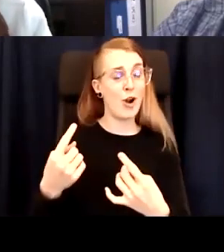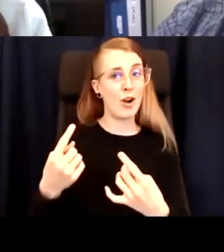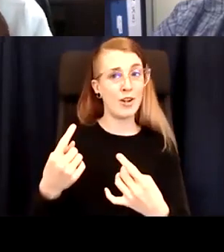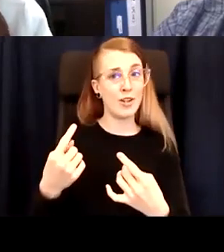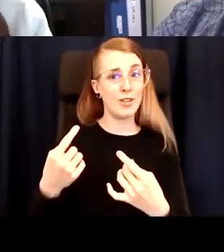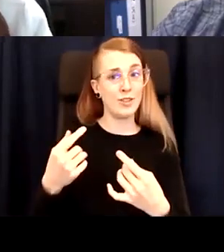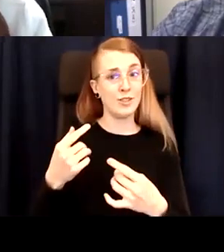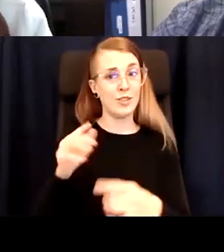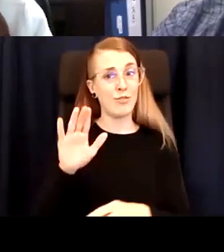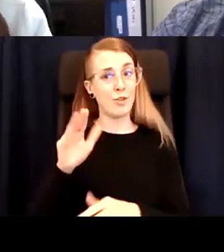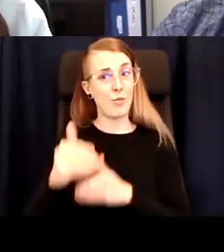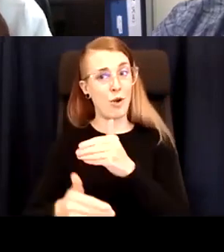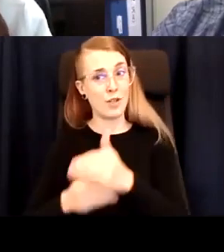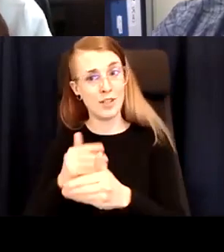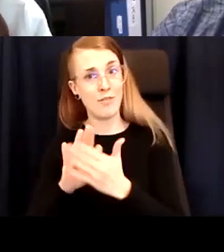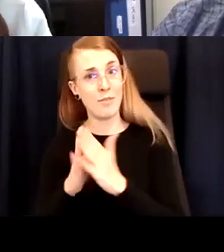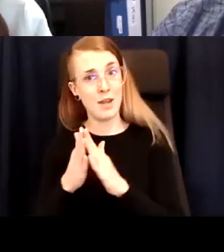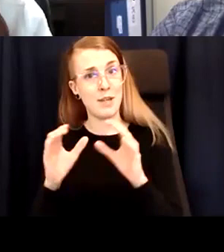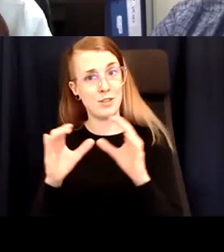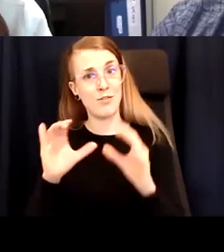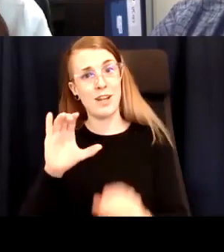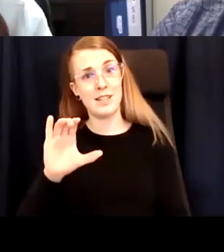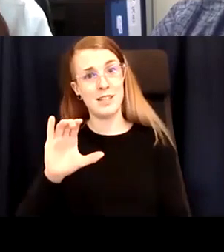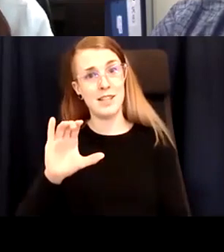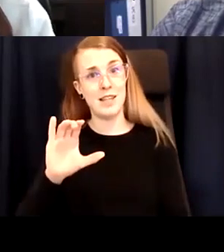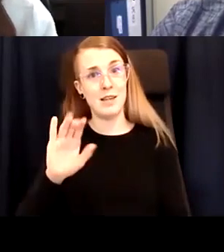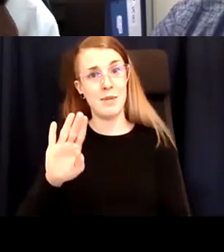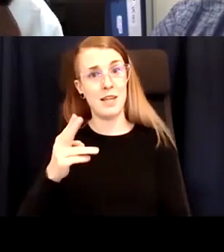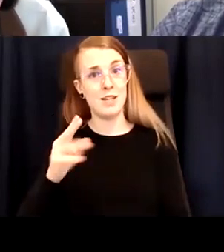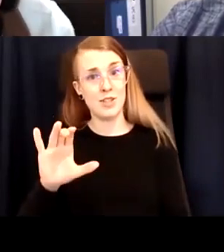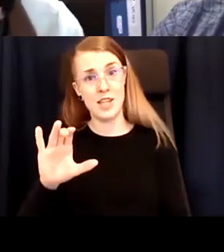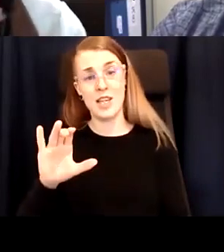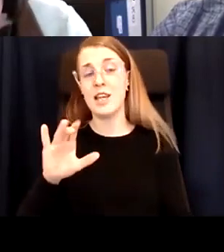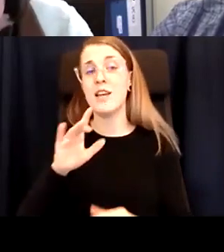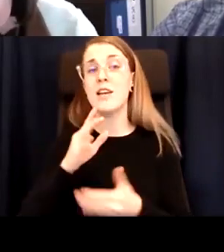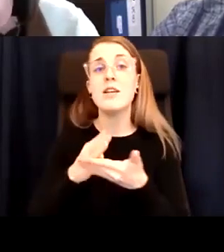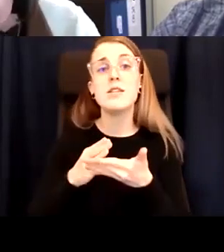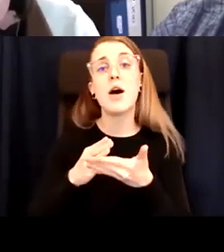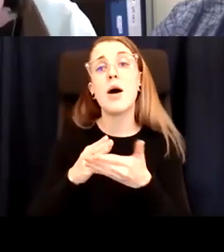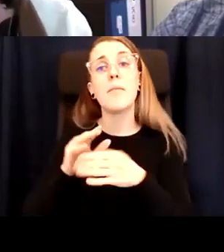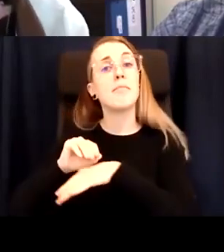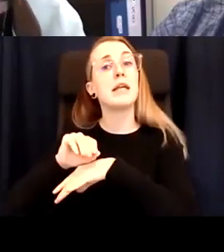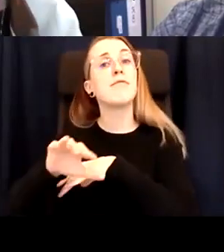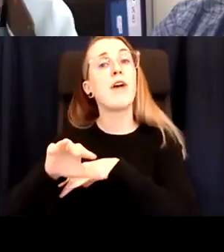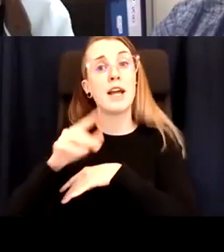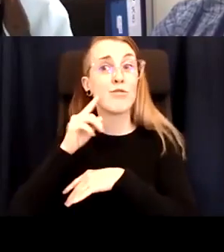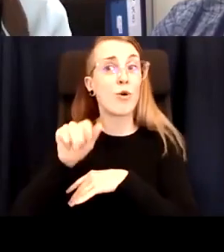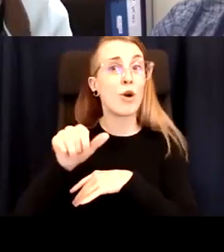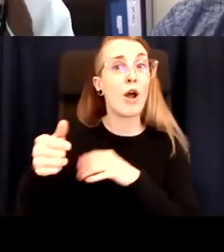for becoming a CCBHC, words that you would have for others that are considering CCBHC